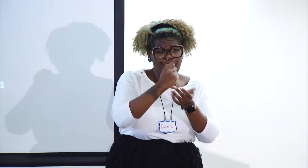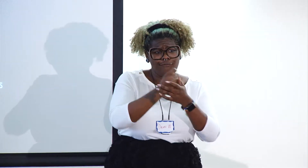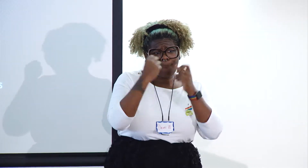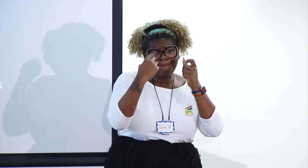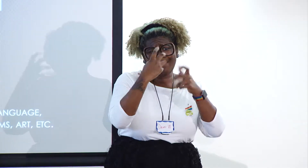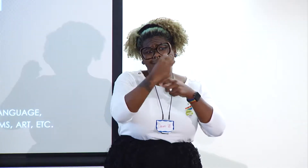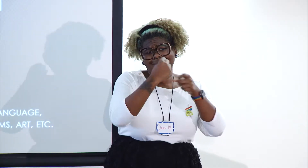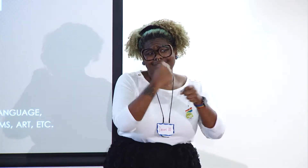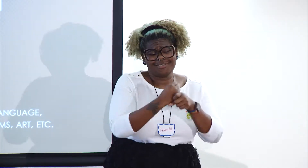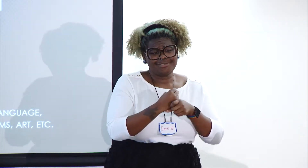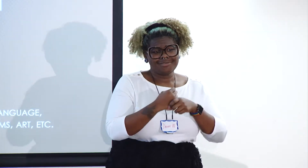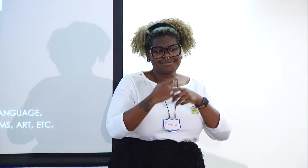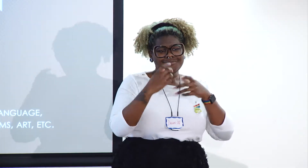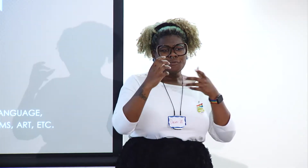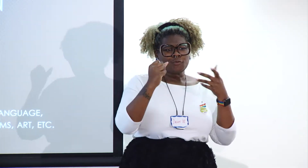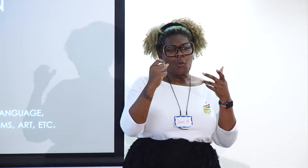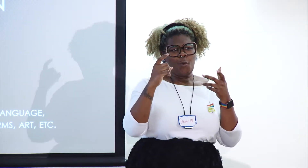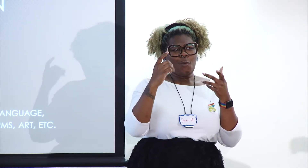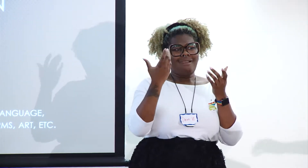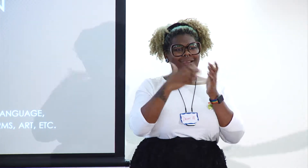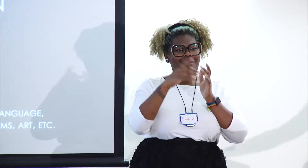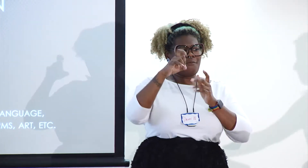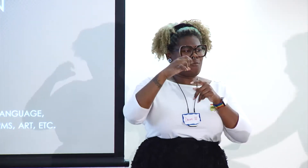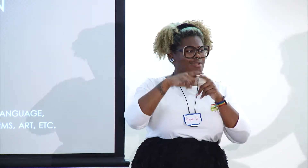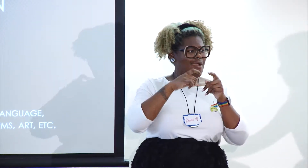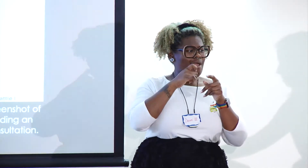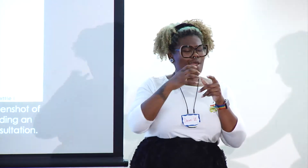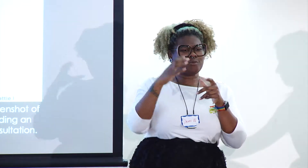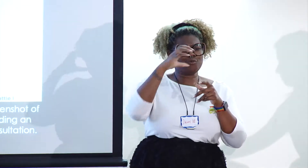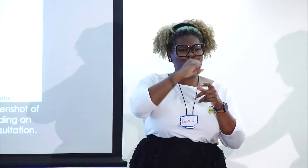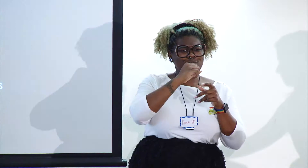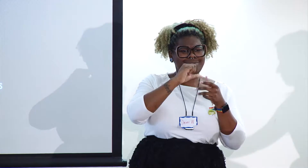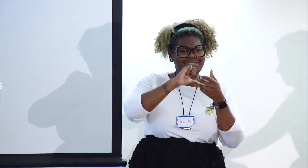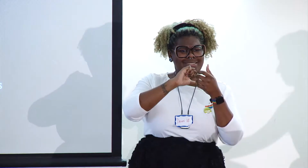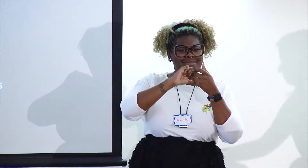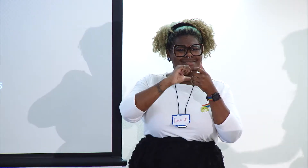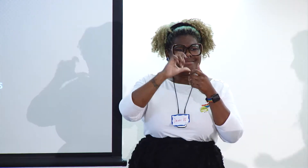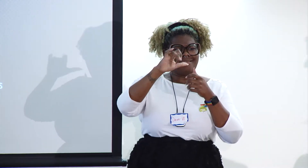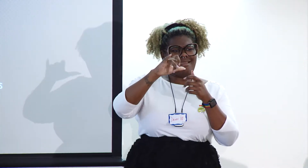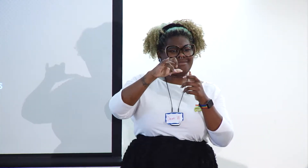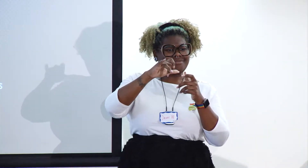over time, so they've already had spoken language experience.